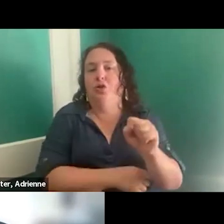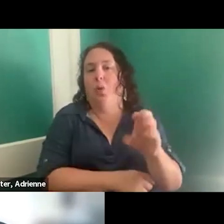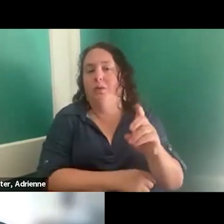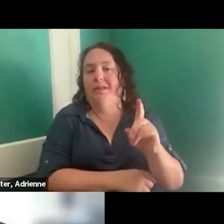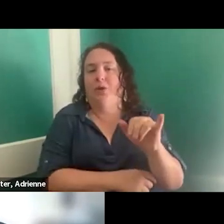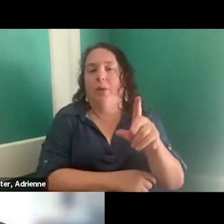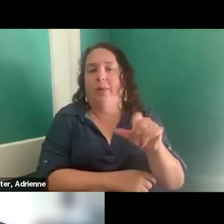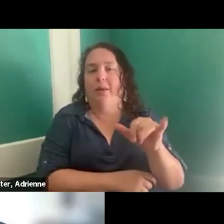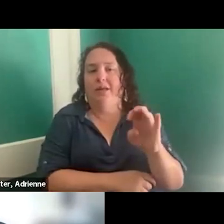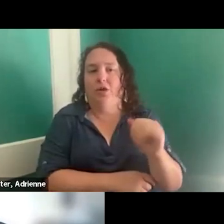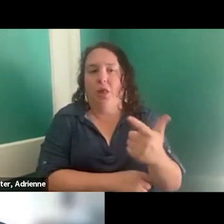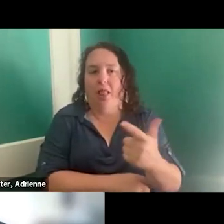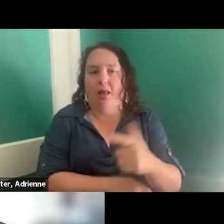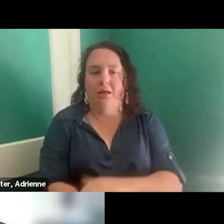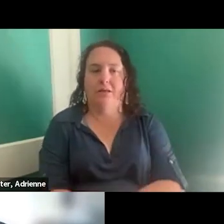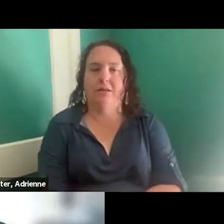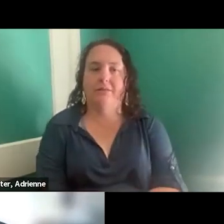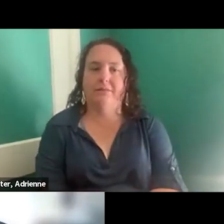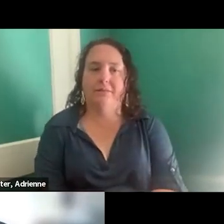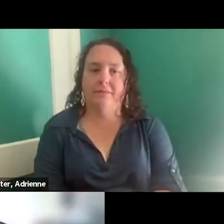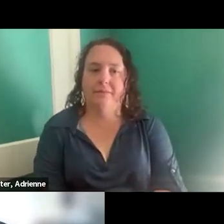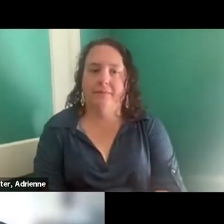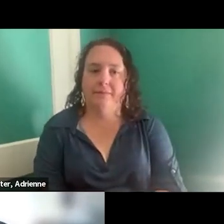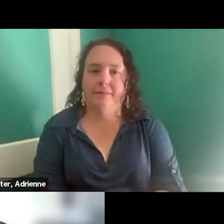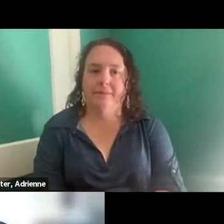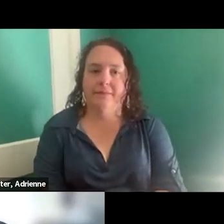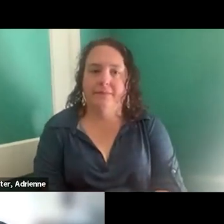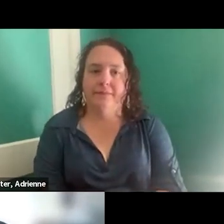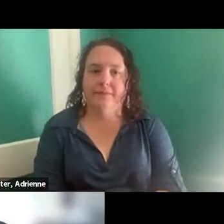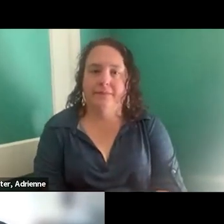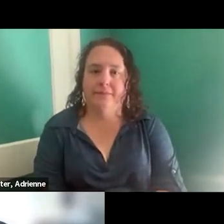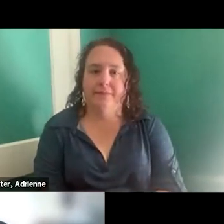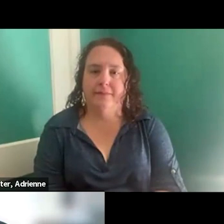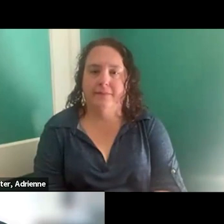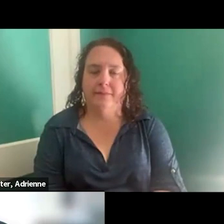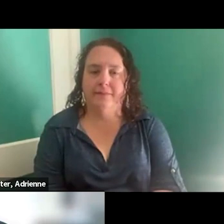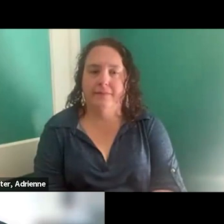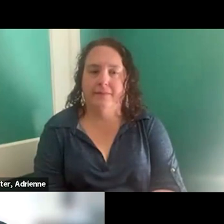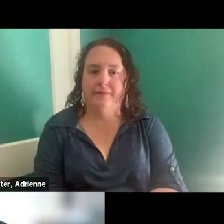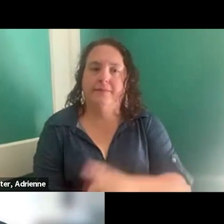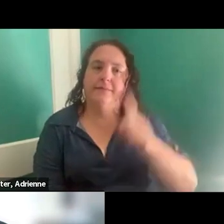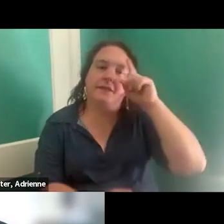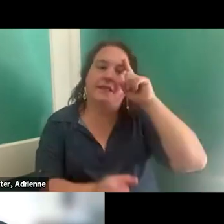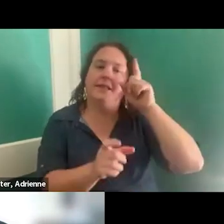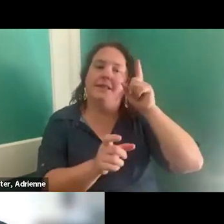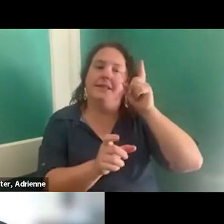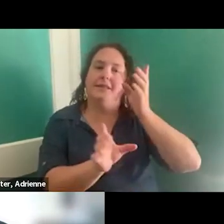Situational. And psychological. And psychoethical.